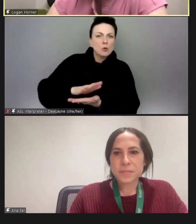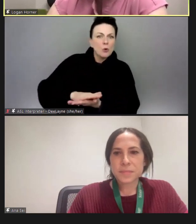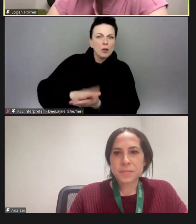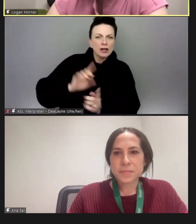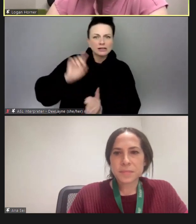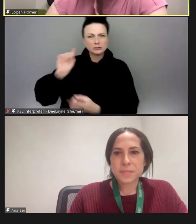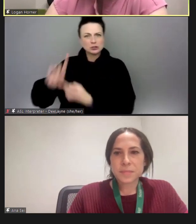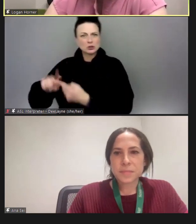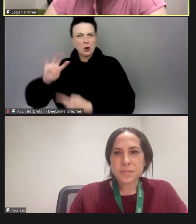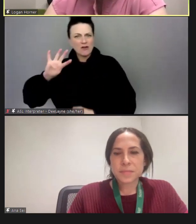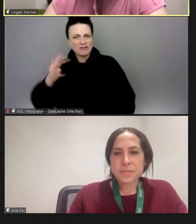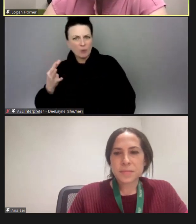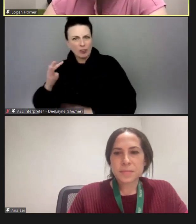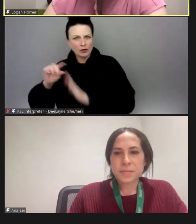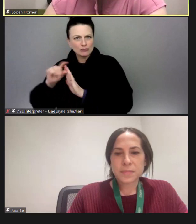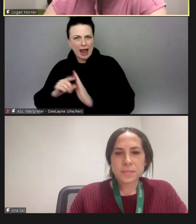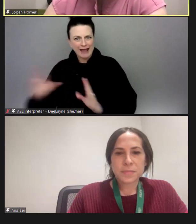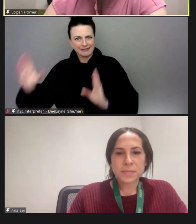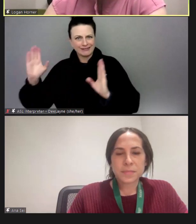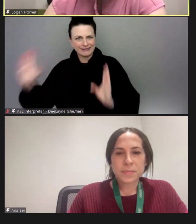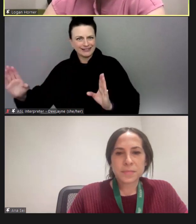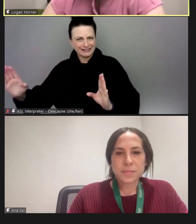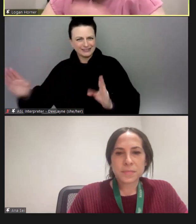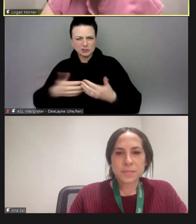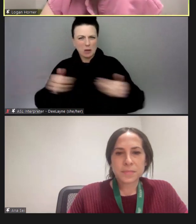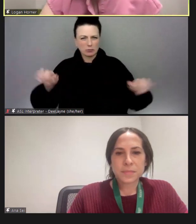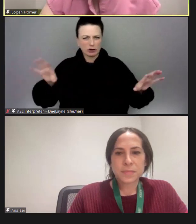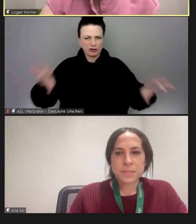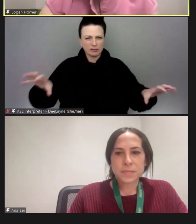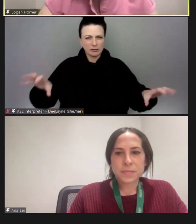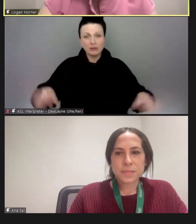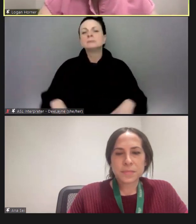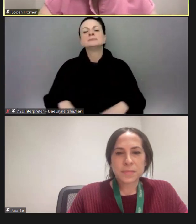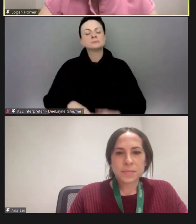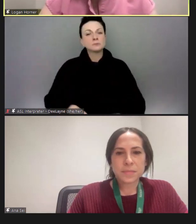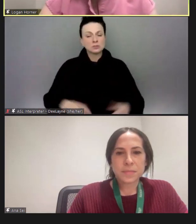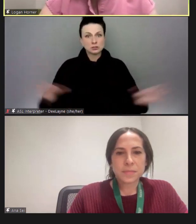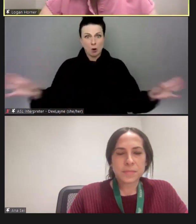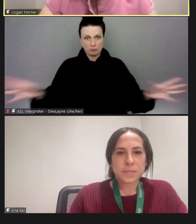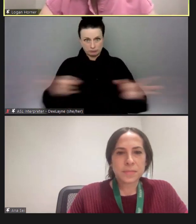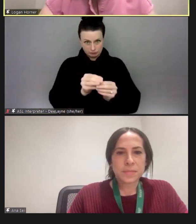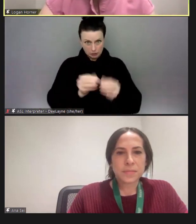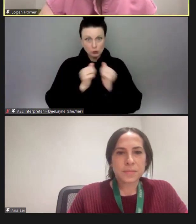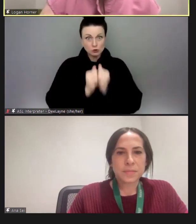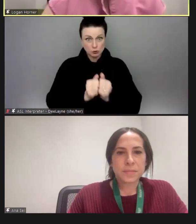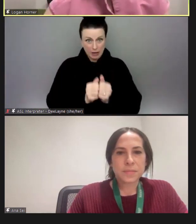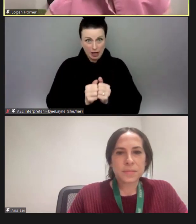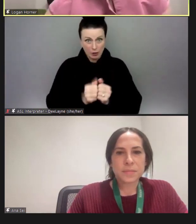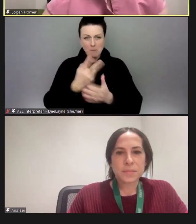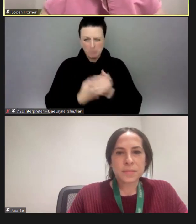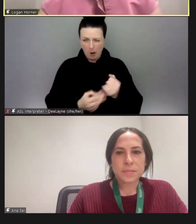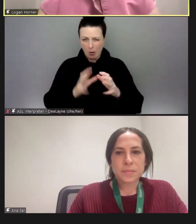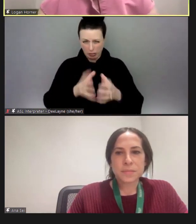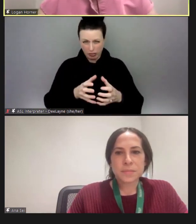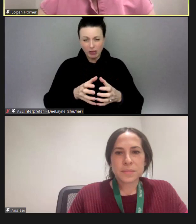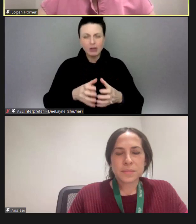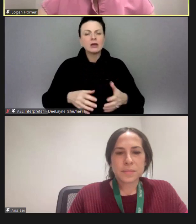grade within adding both of those groups